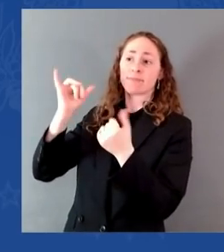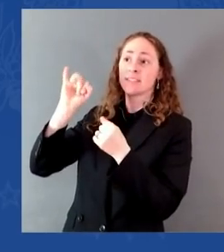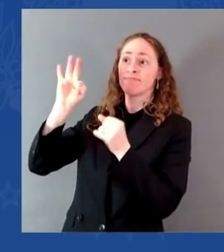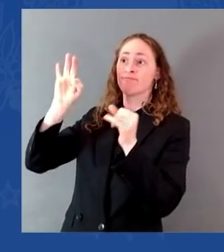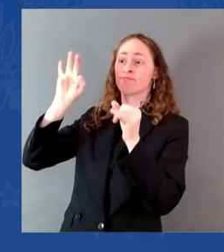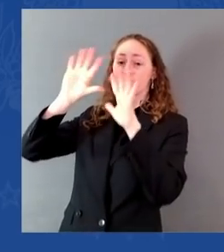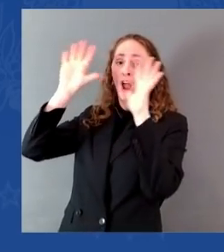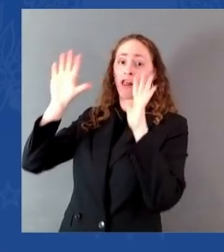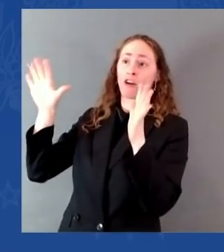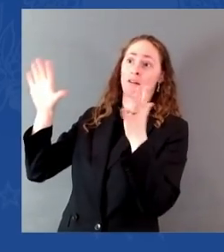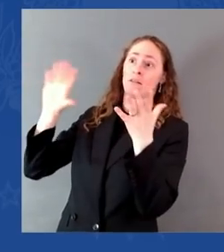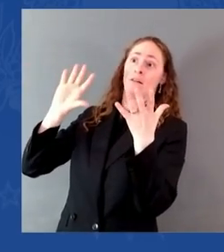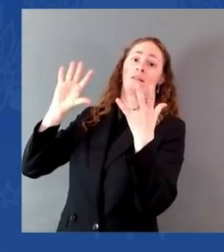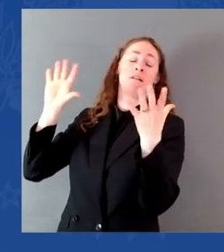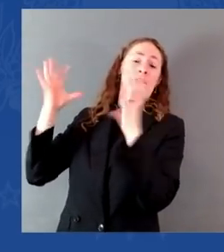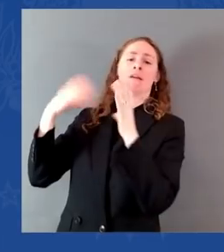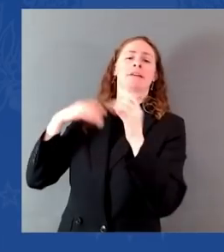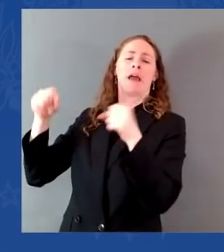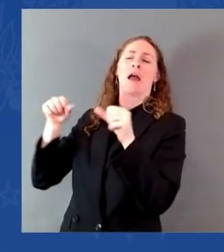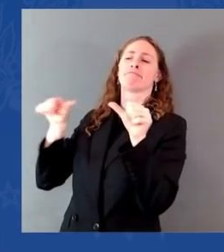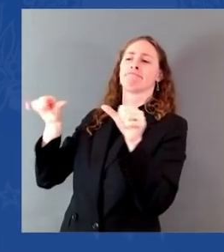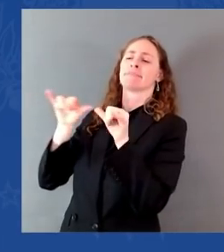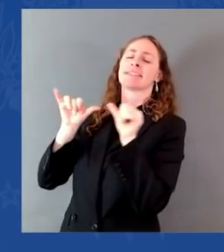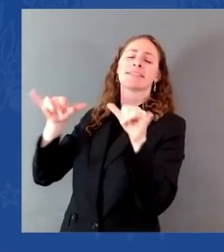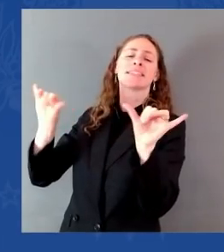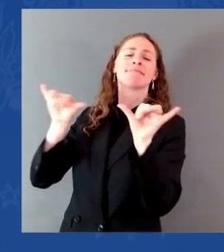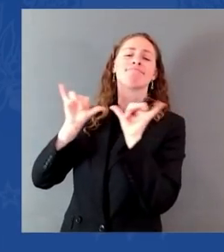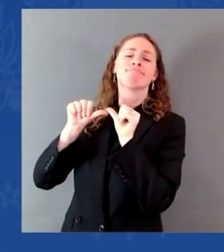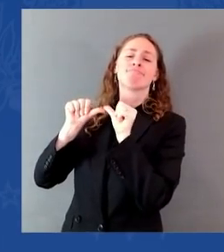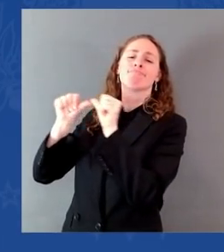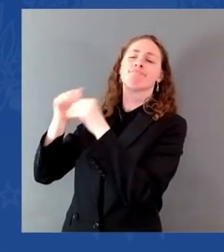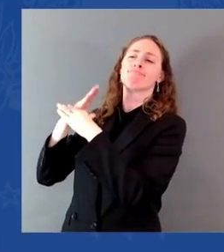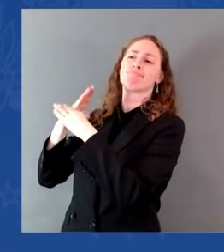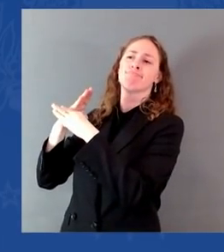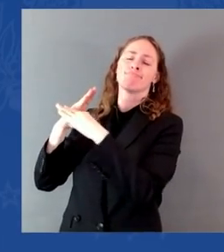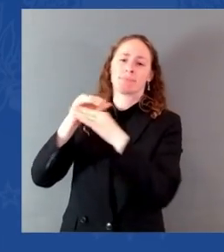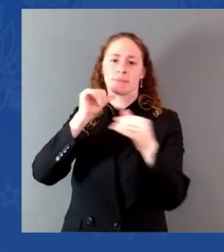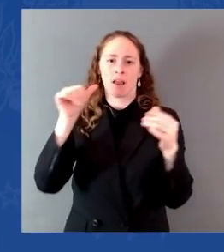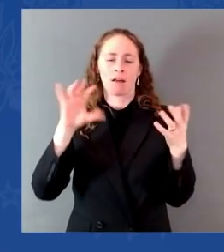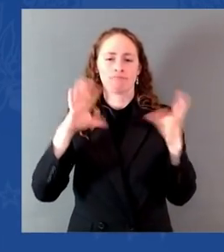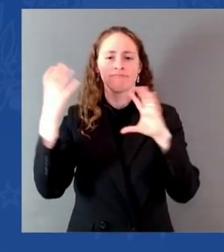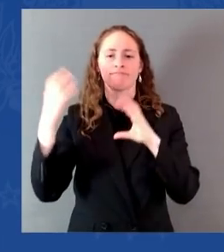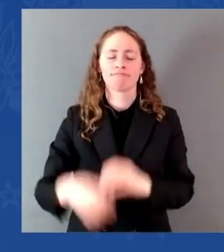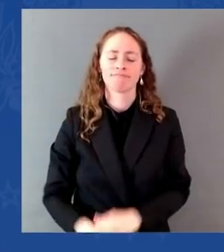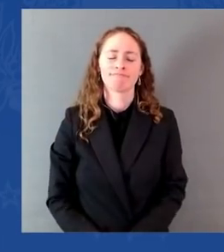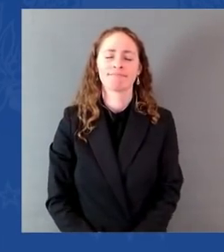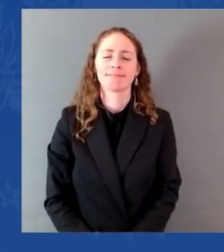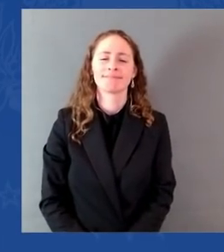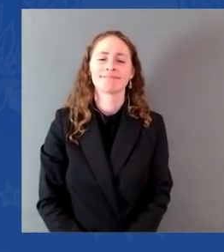if you had storm damage and you qualified for federal aid, you got just the amount of dam- -- of money --